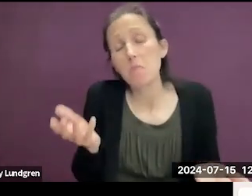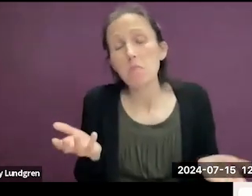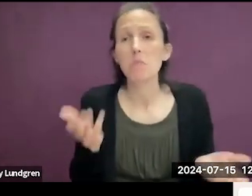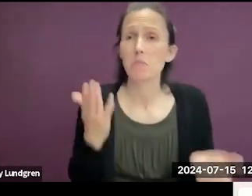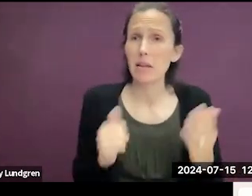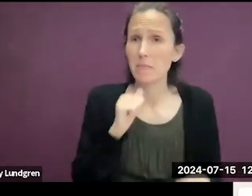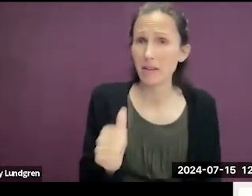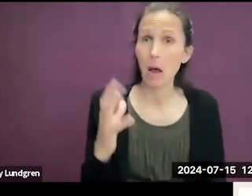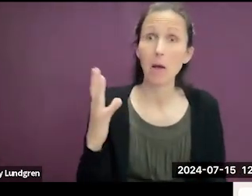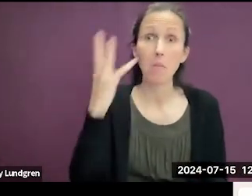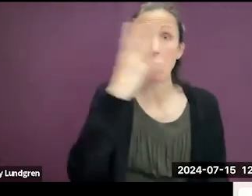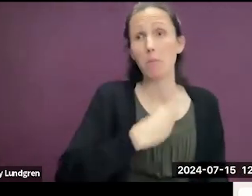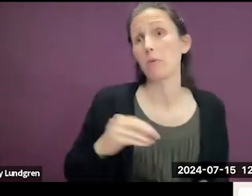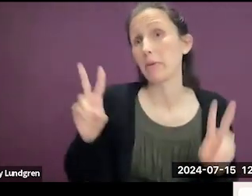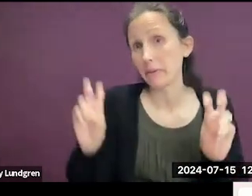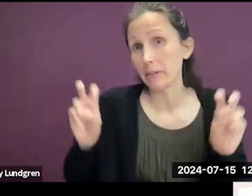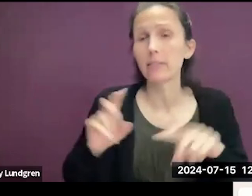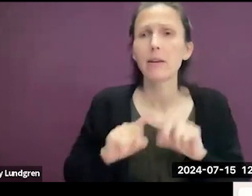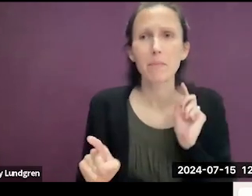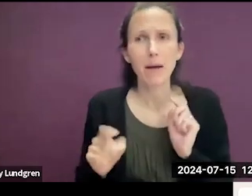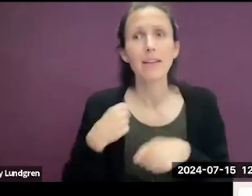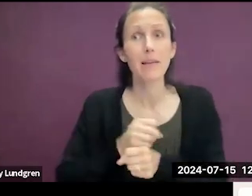to really make our presentation much more accessible.